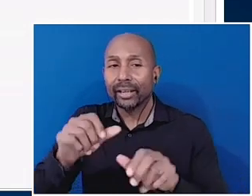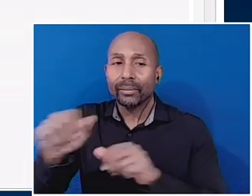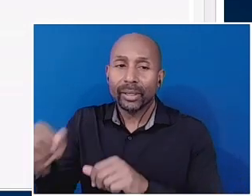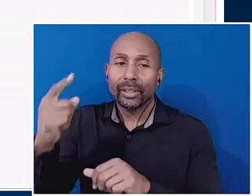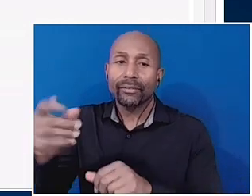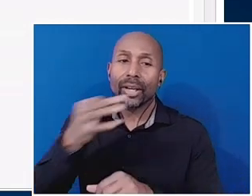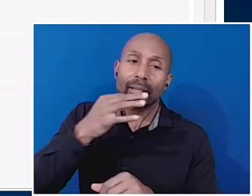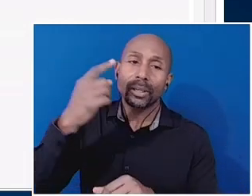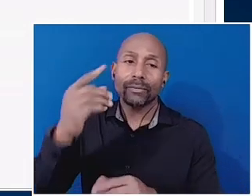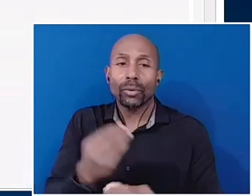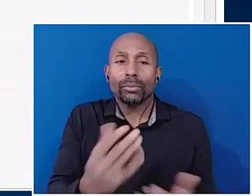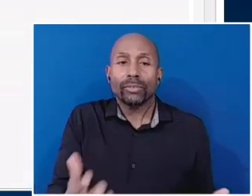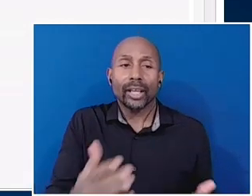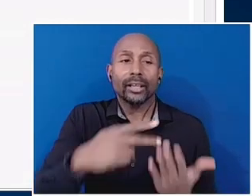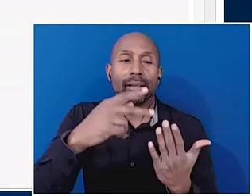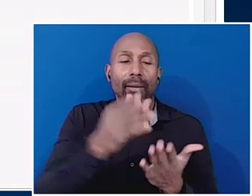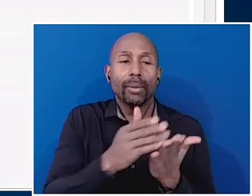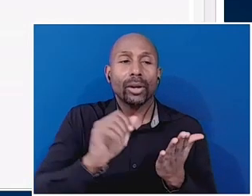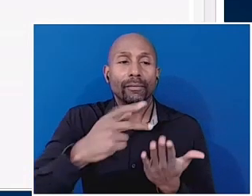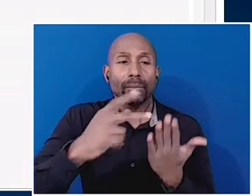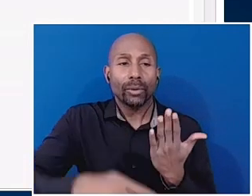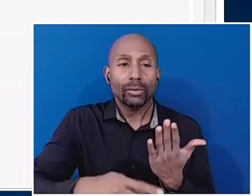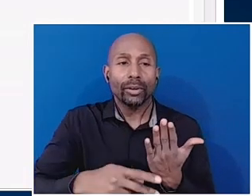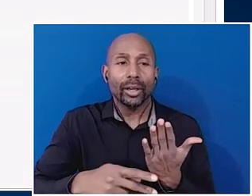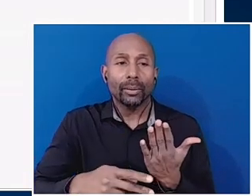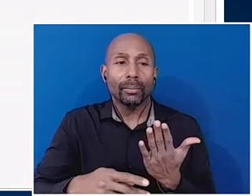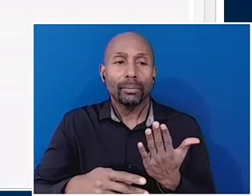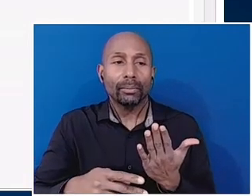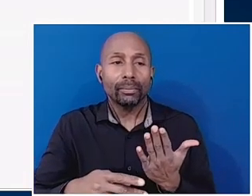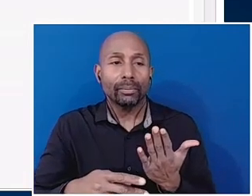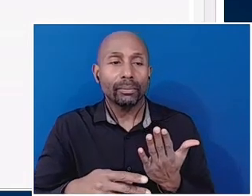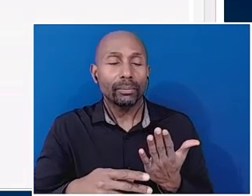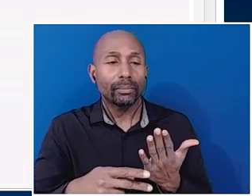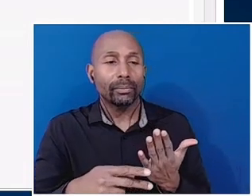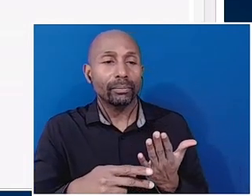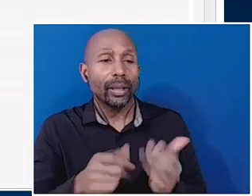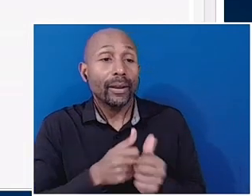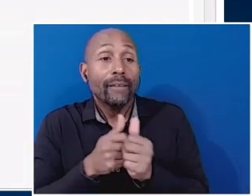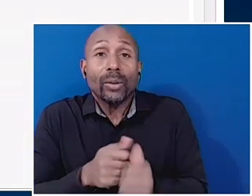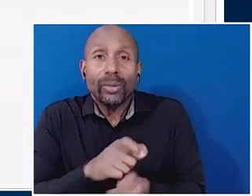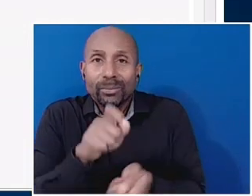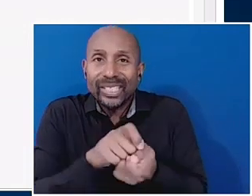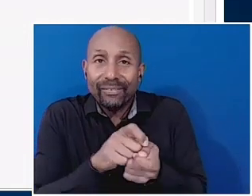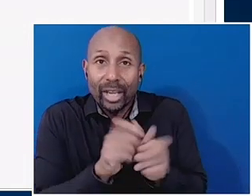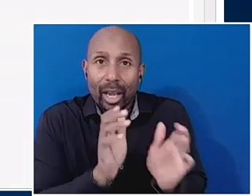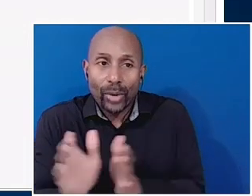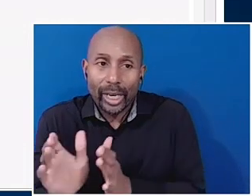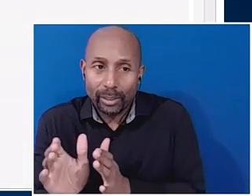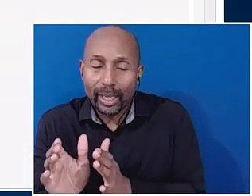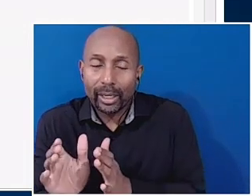I think that was some added language from folks that are on the committee.